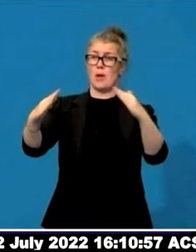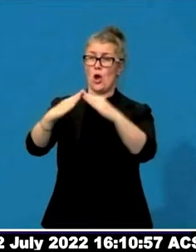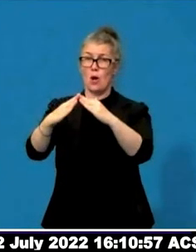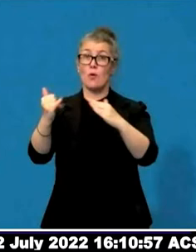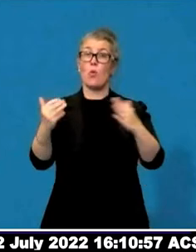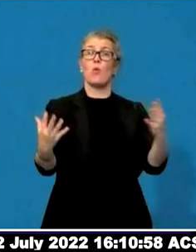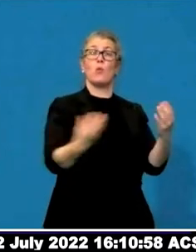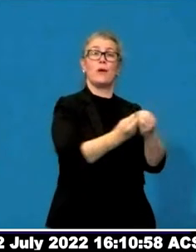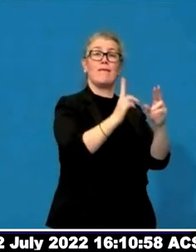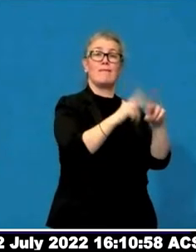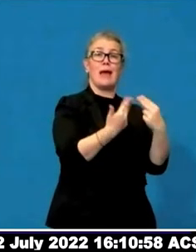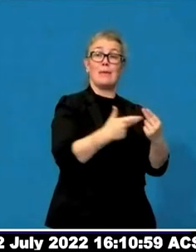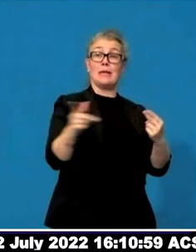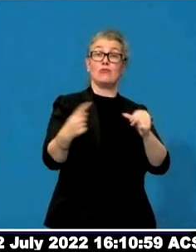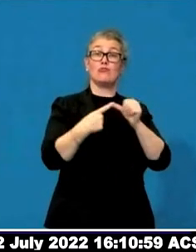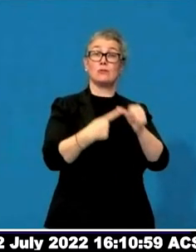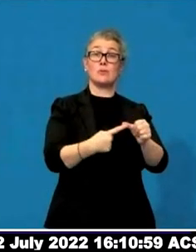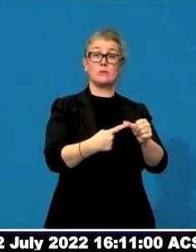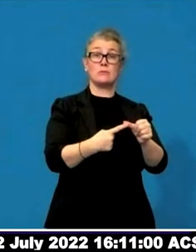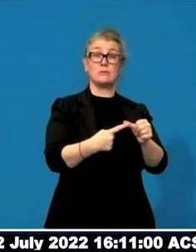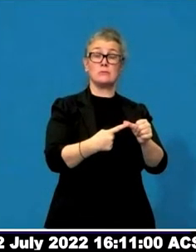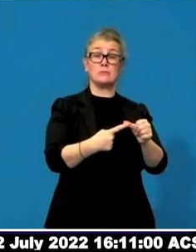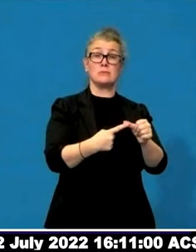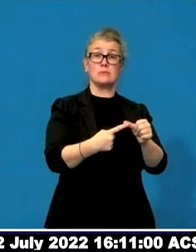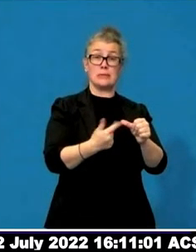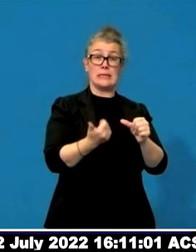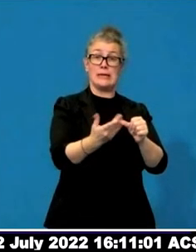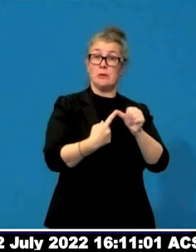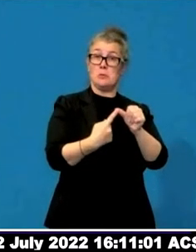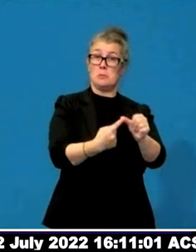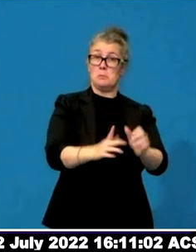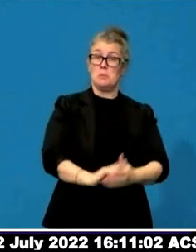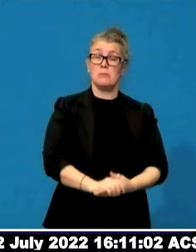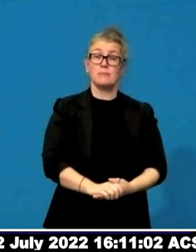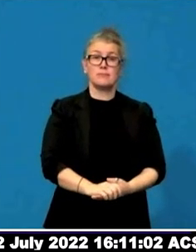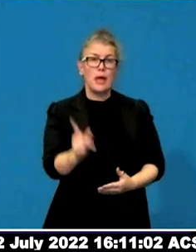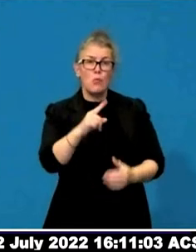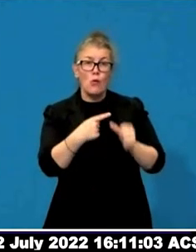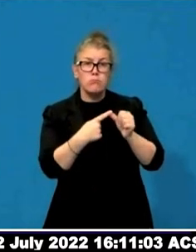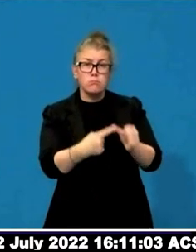And he responded and gave them an answer. And what was that answer?